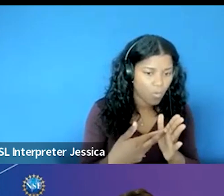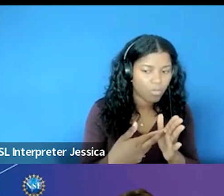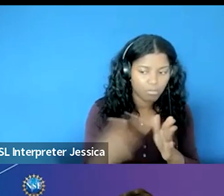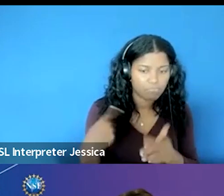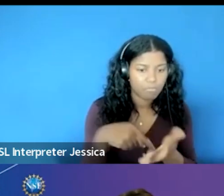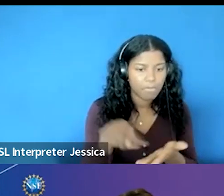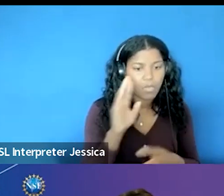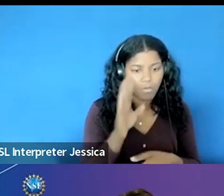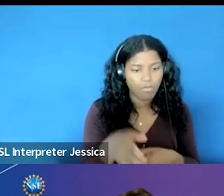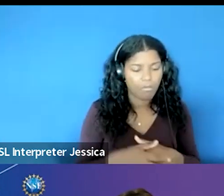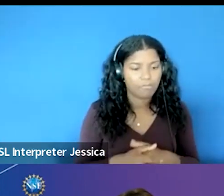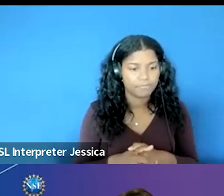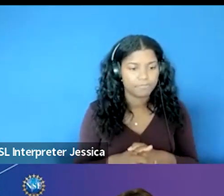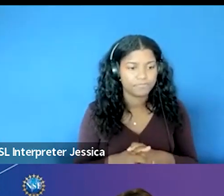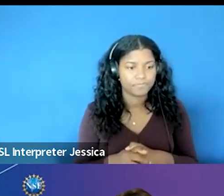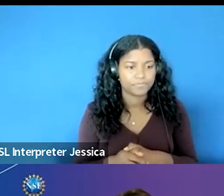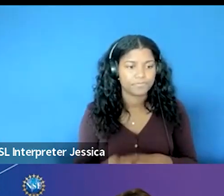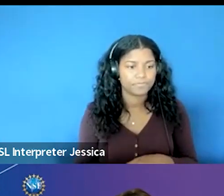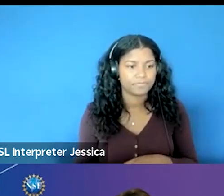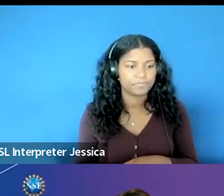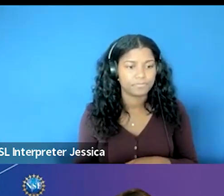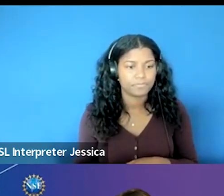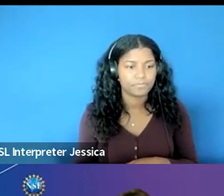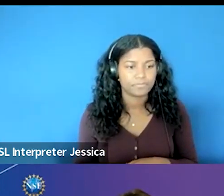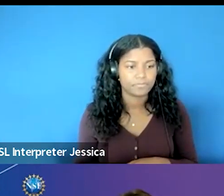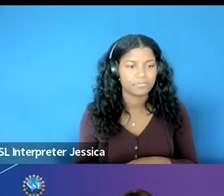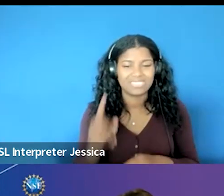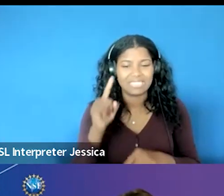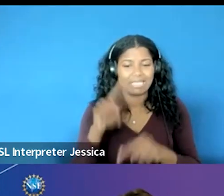then yes the individual is treated as such. There just can't be the same participant,